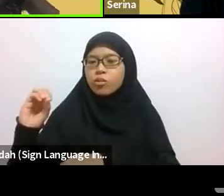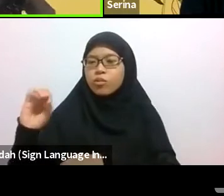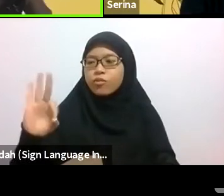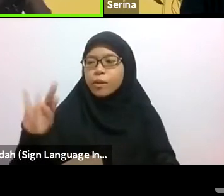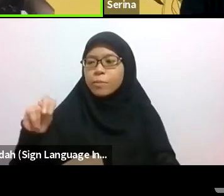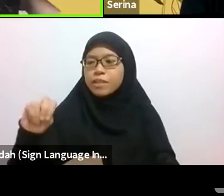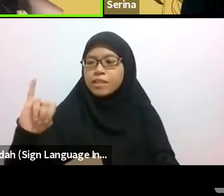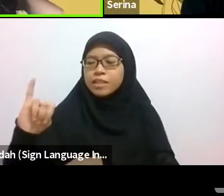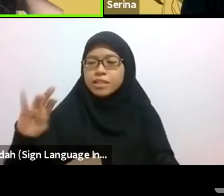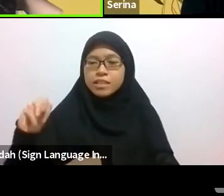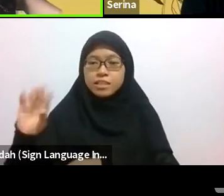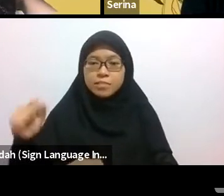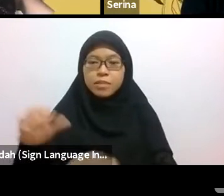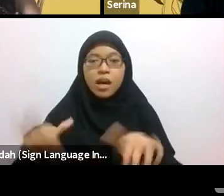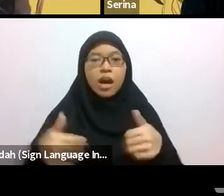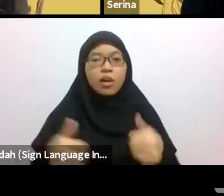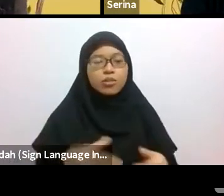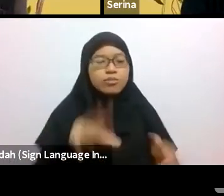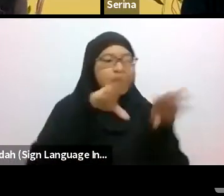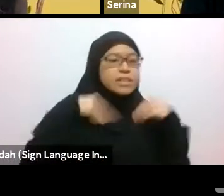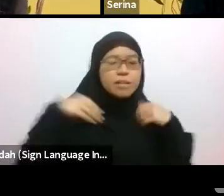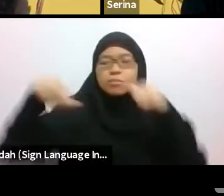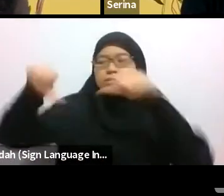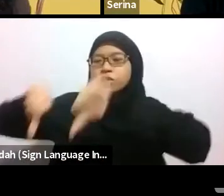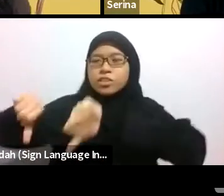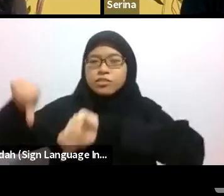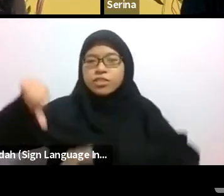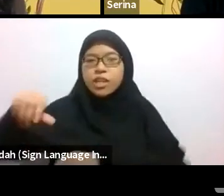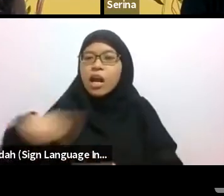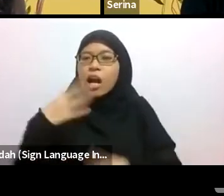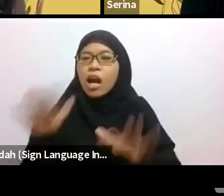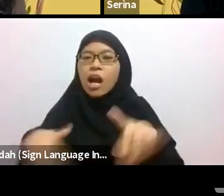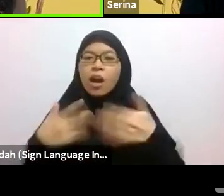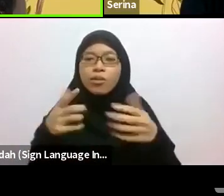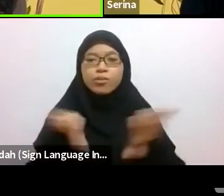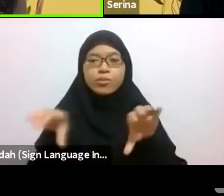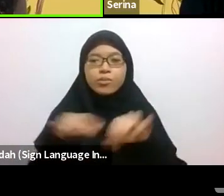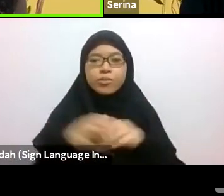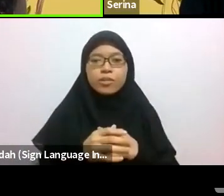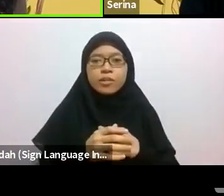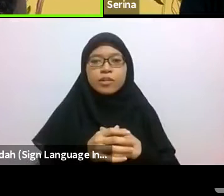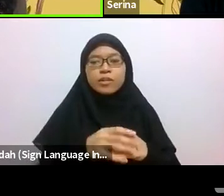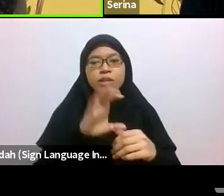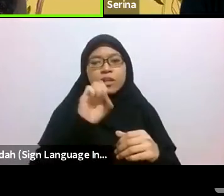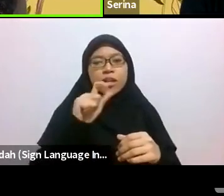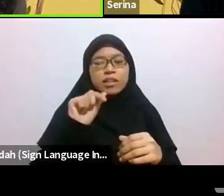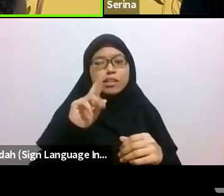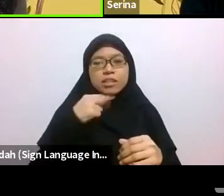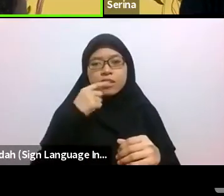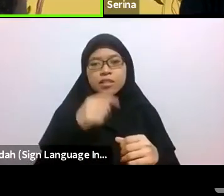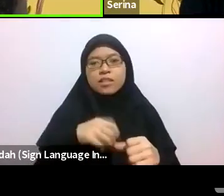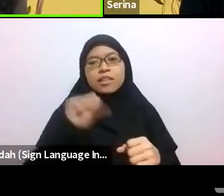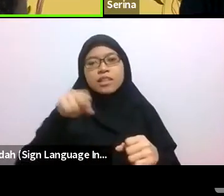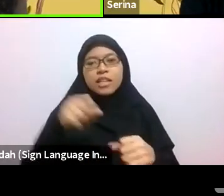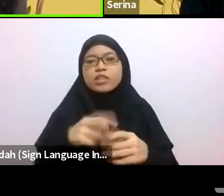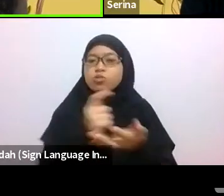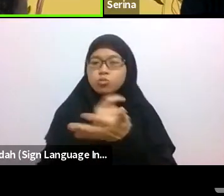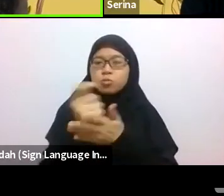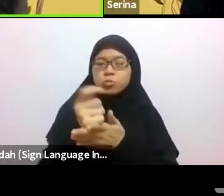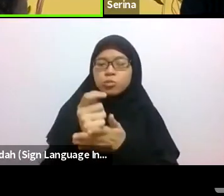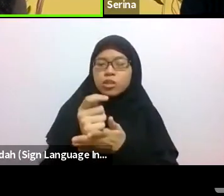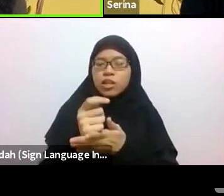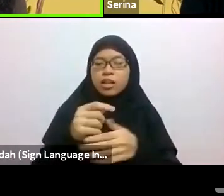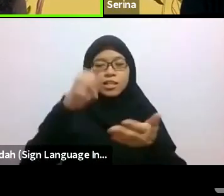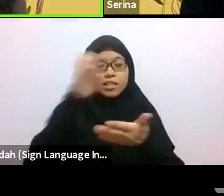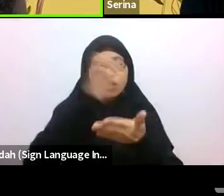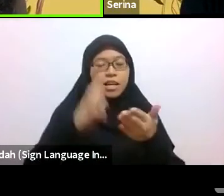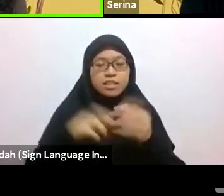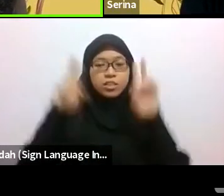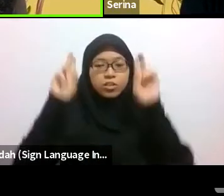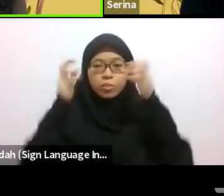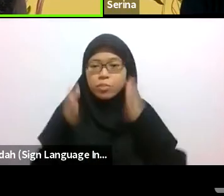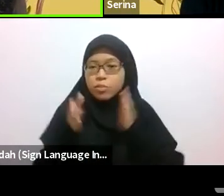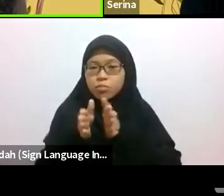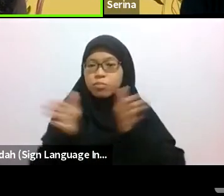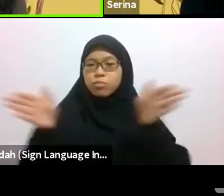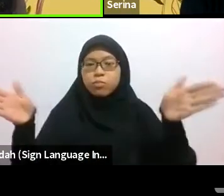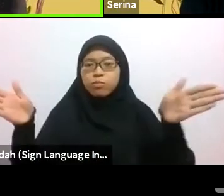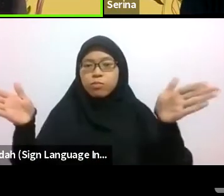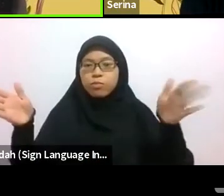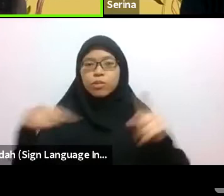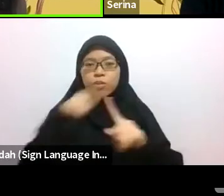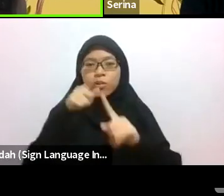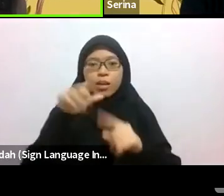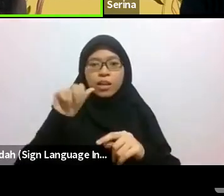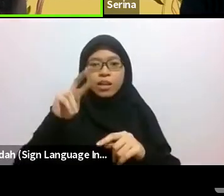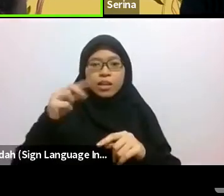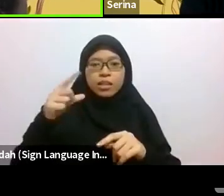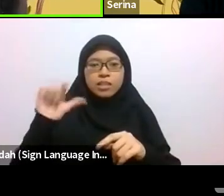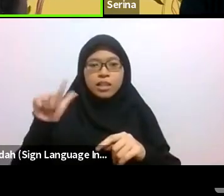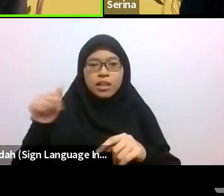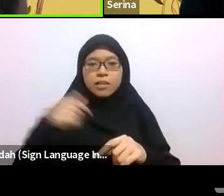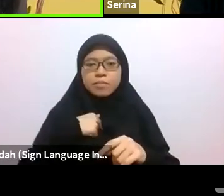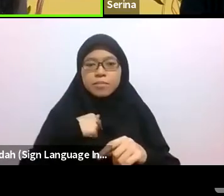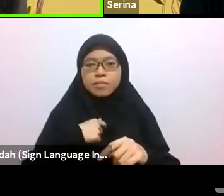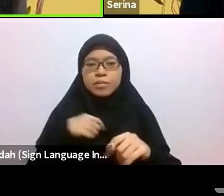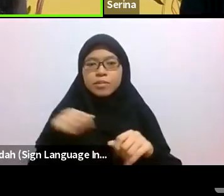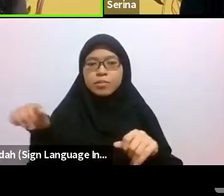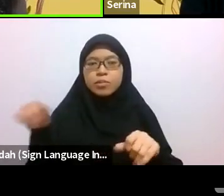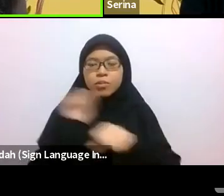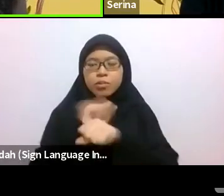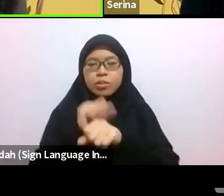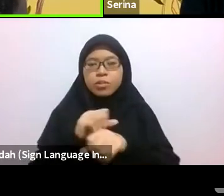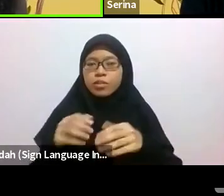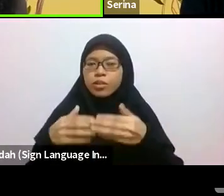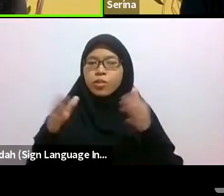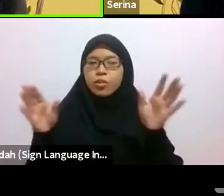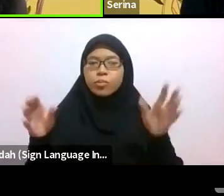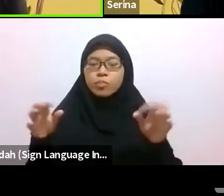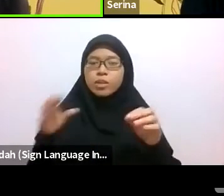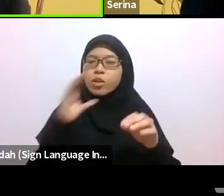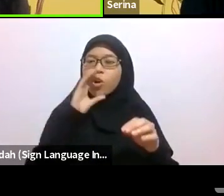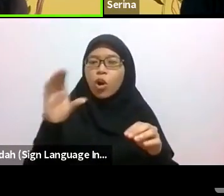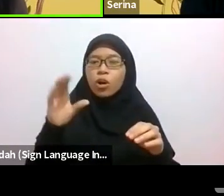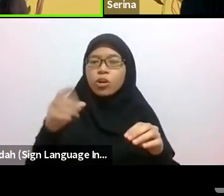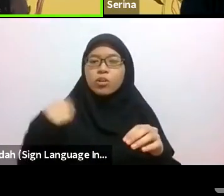So it is true that the essays, the topics are quite broad. When Angelia and I were working on the brief for the open call, we were very clear that we wanted to be as inclusive as possible.